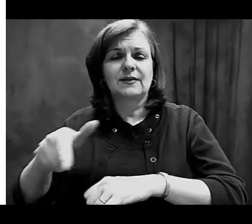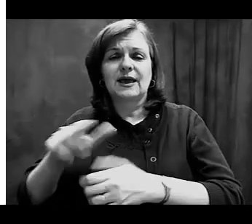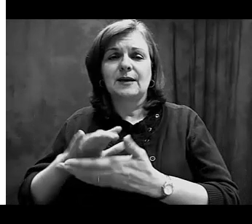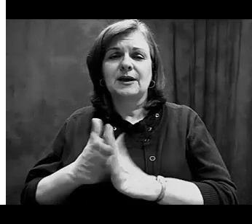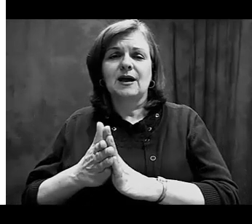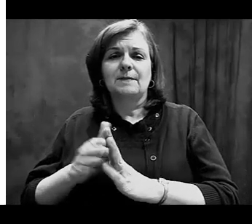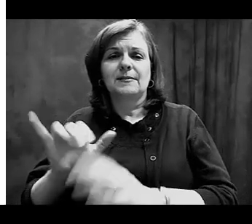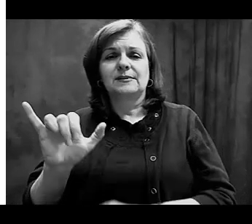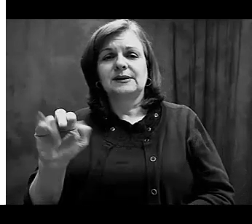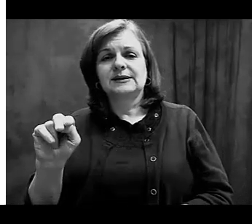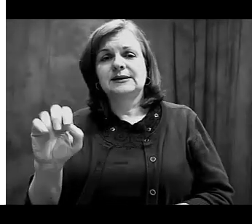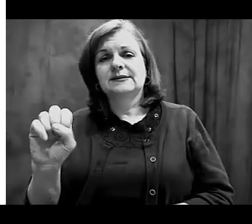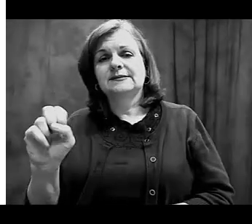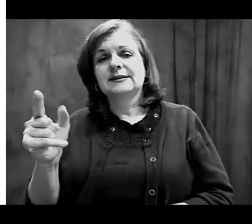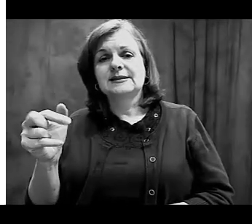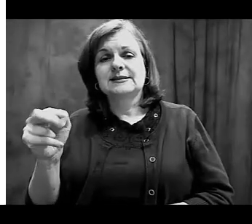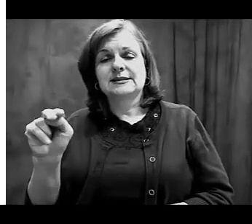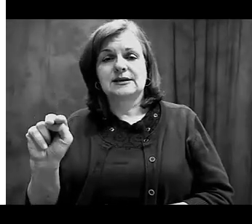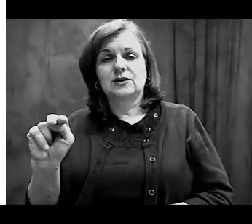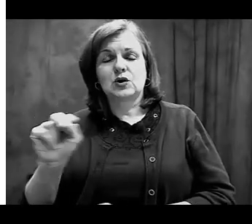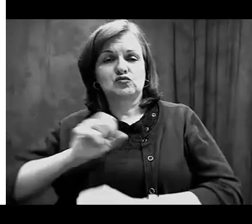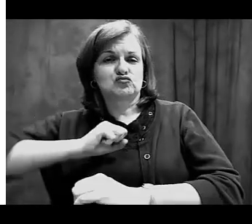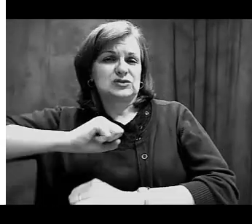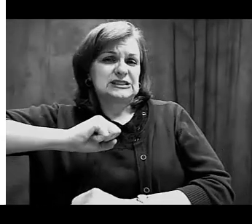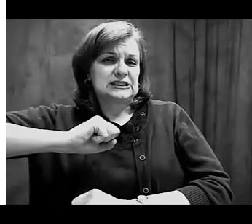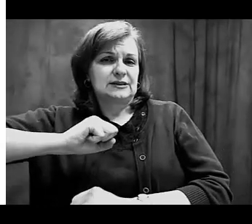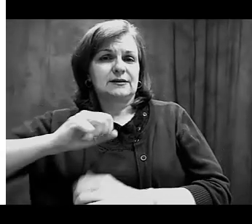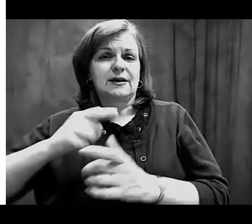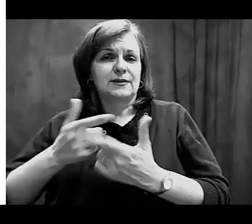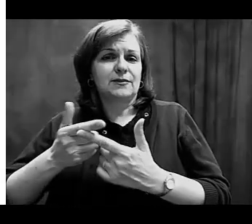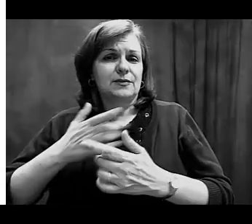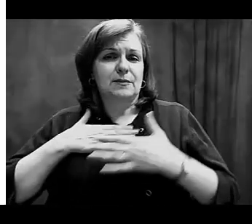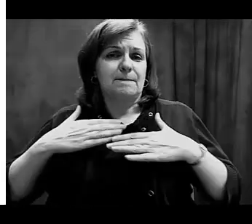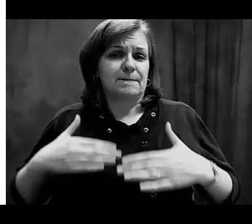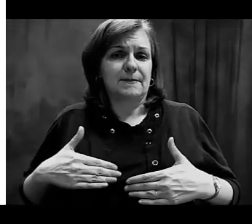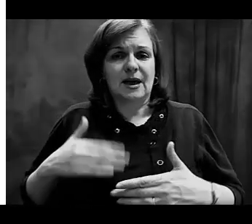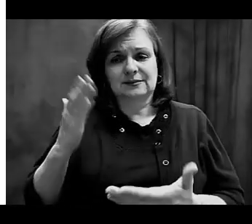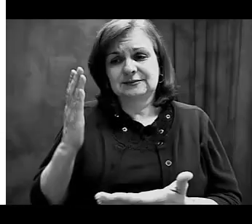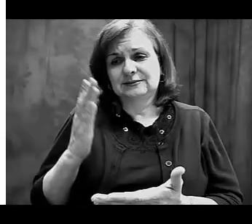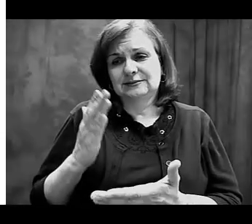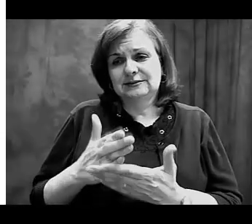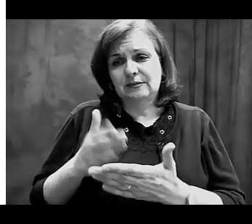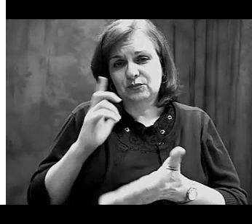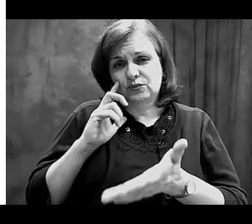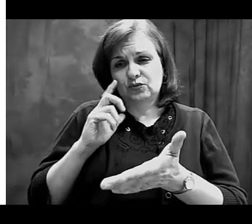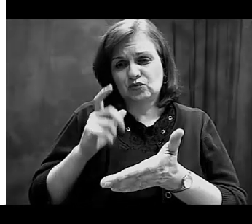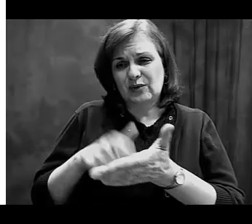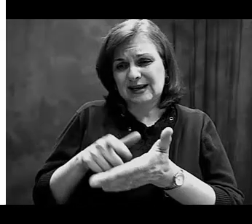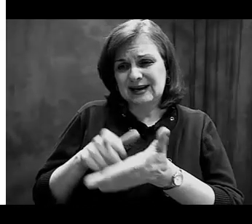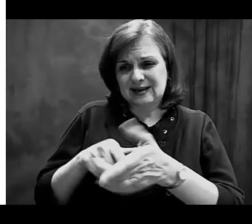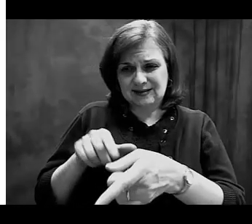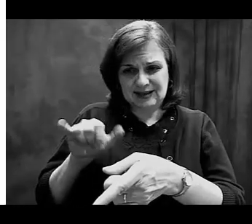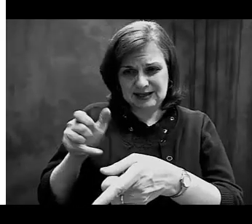they essentially become insulin resistant and the body stops